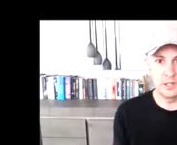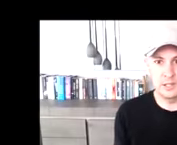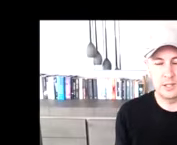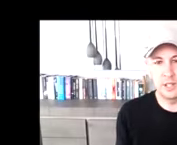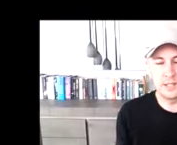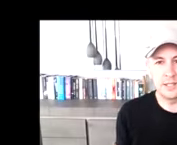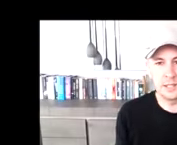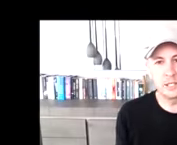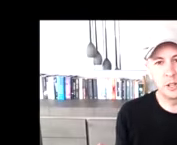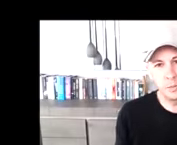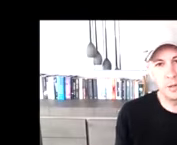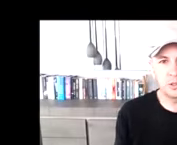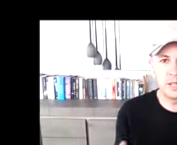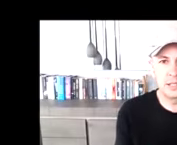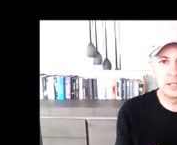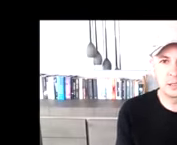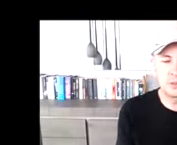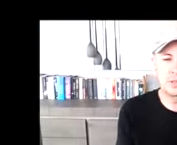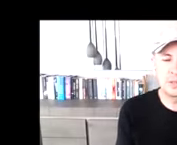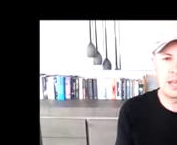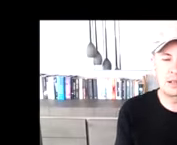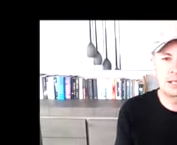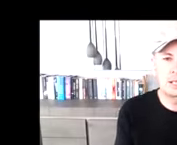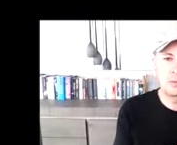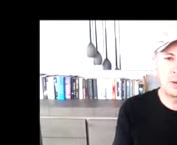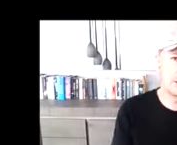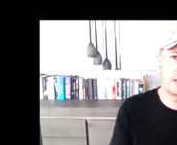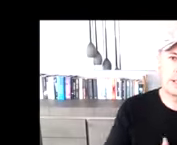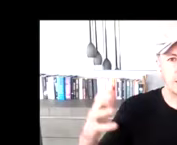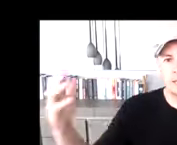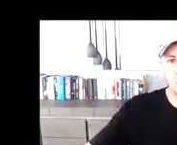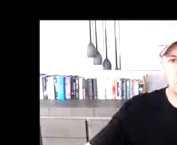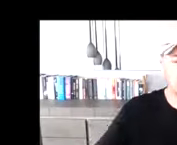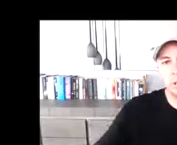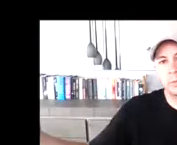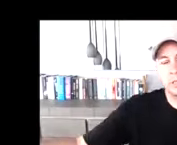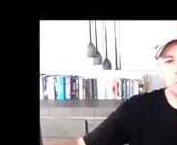insights that can help us create an inclusive now. Rather than us thinking about what can we do kind